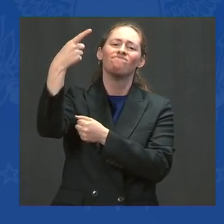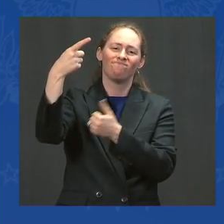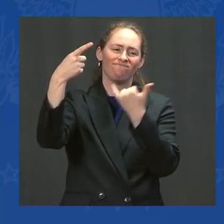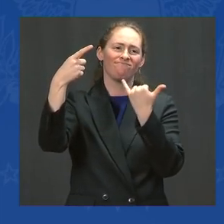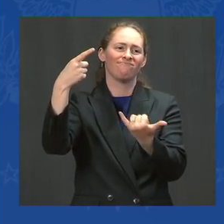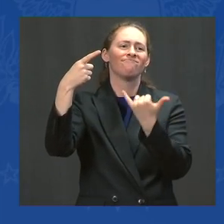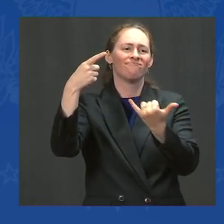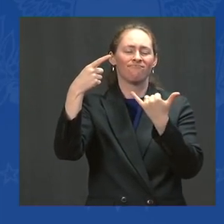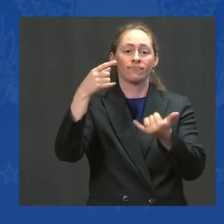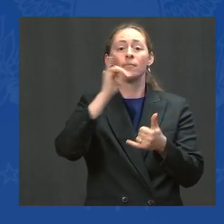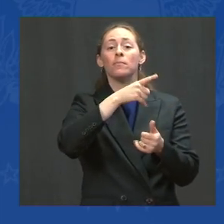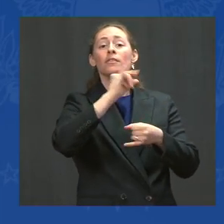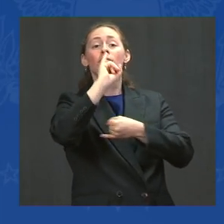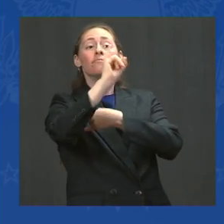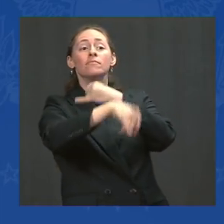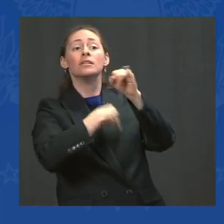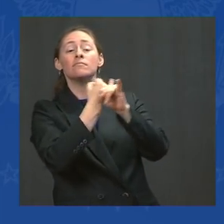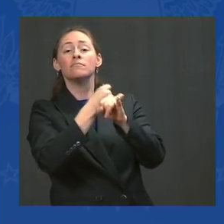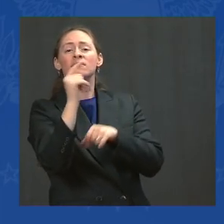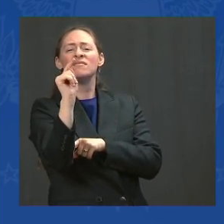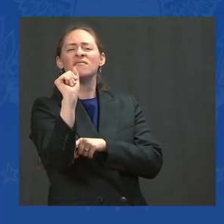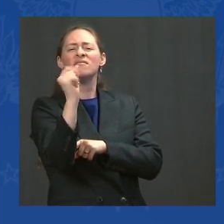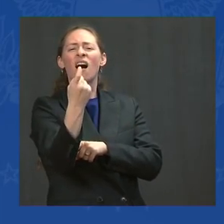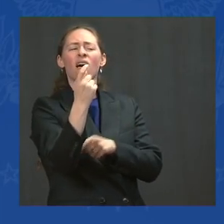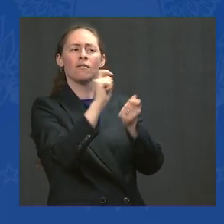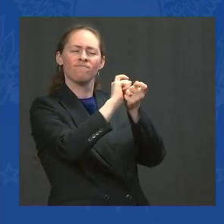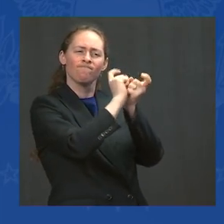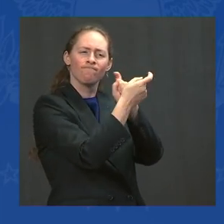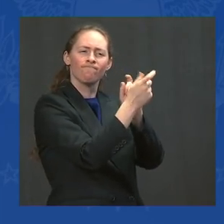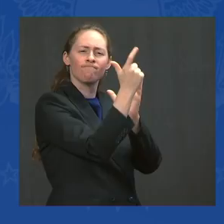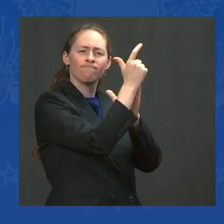with a minimum global tax, which we've led the world to agree to.